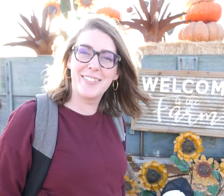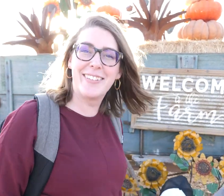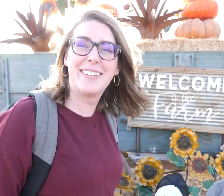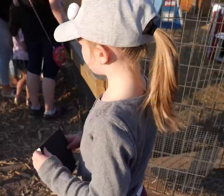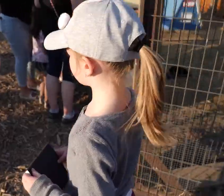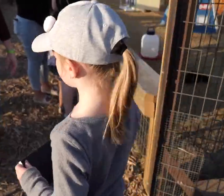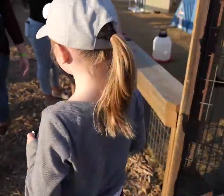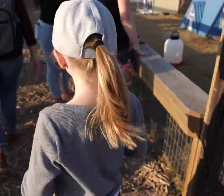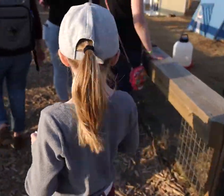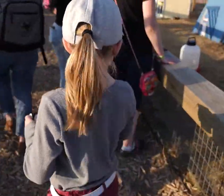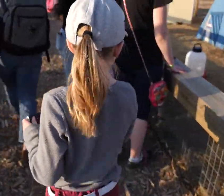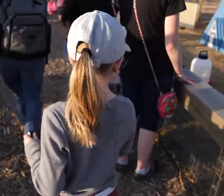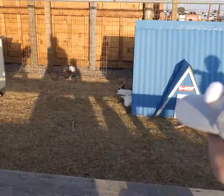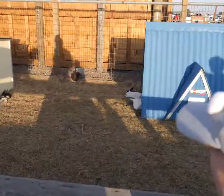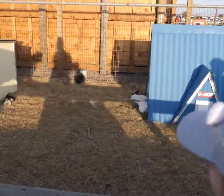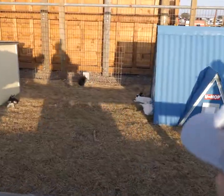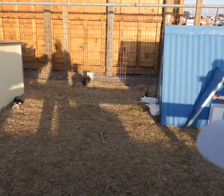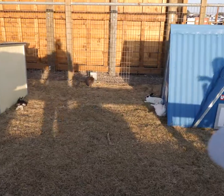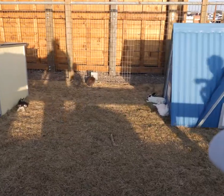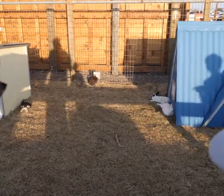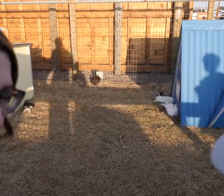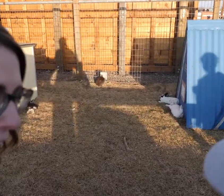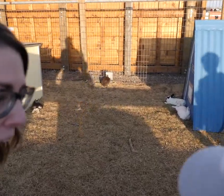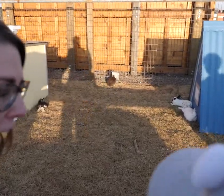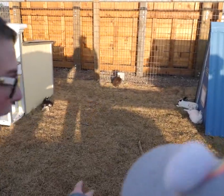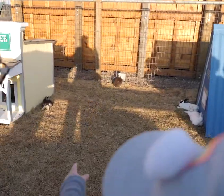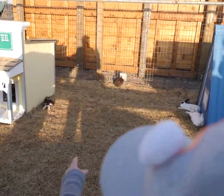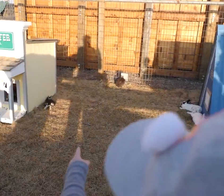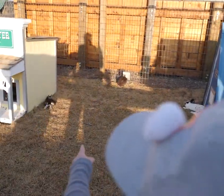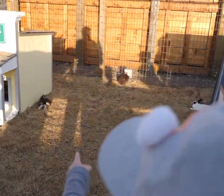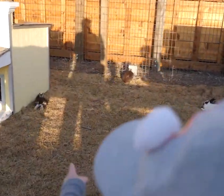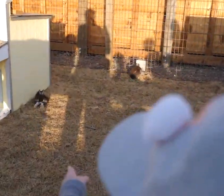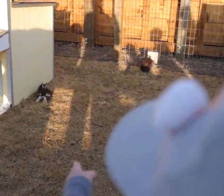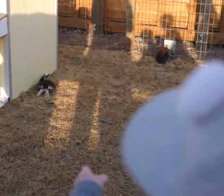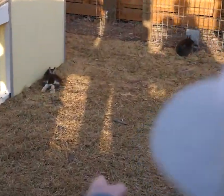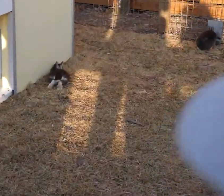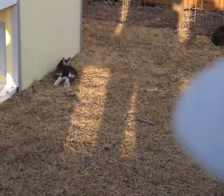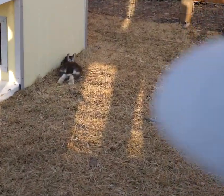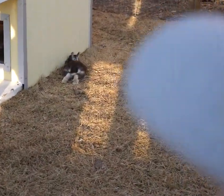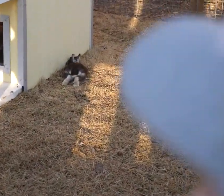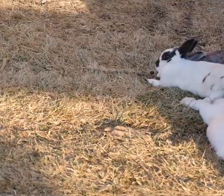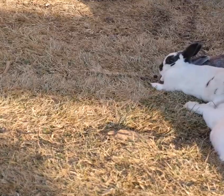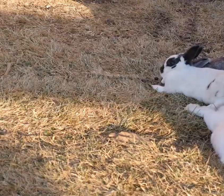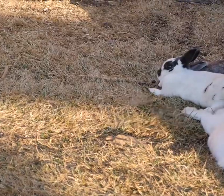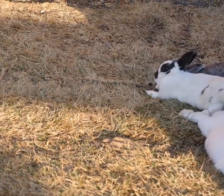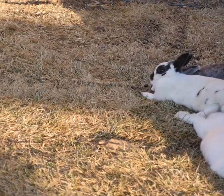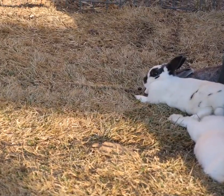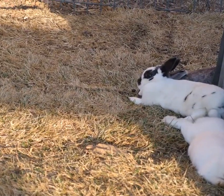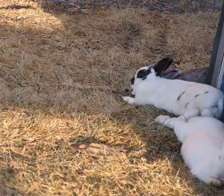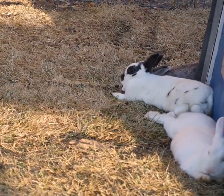So come on, let's go!